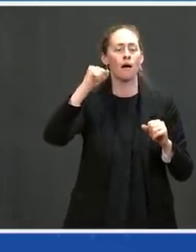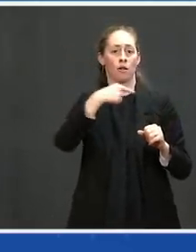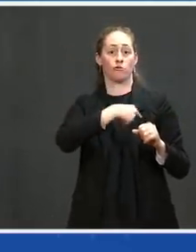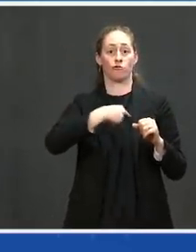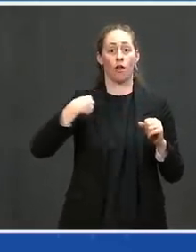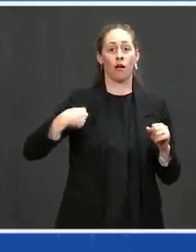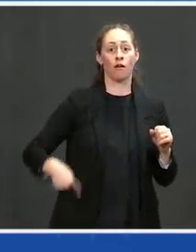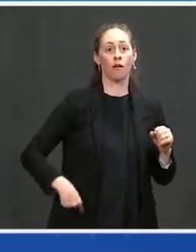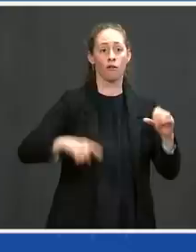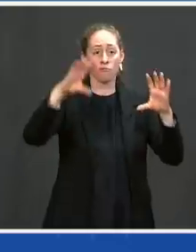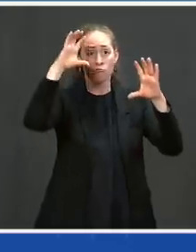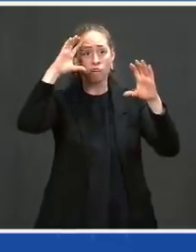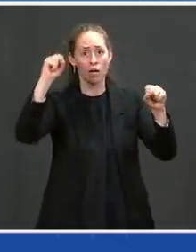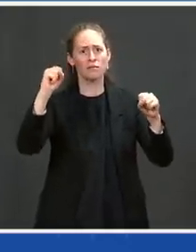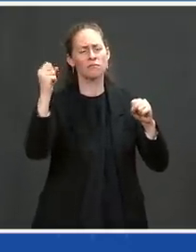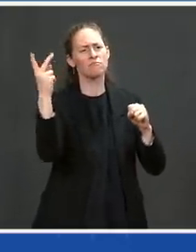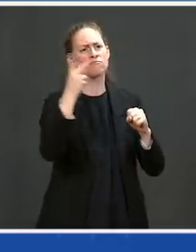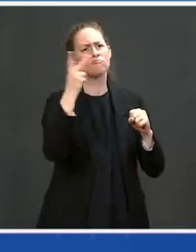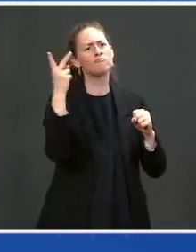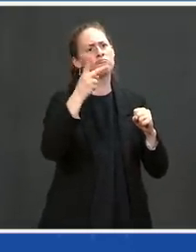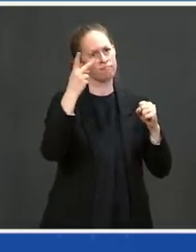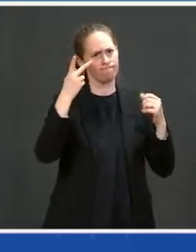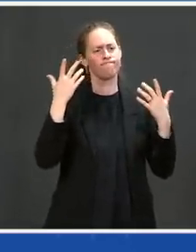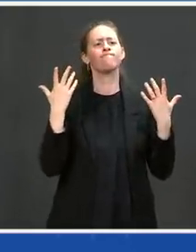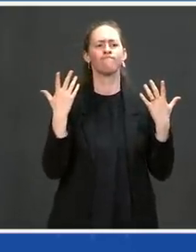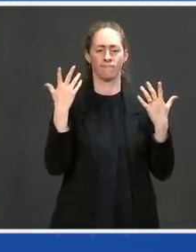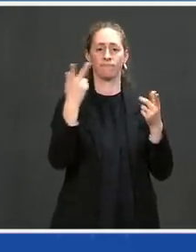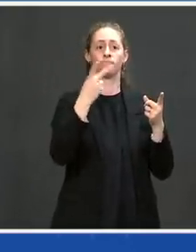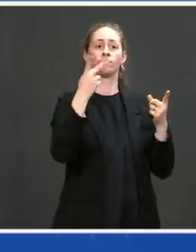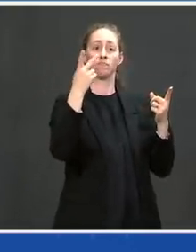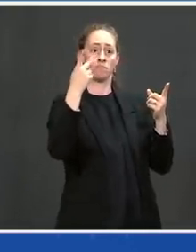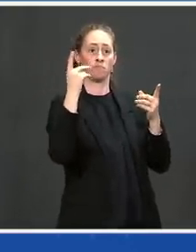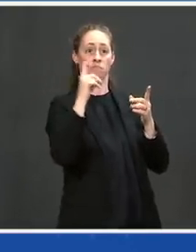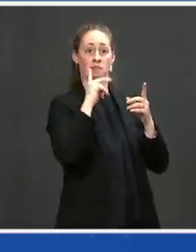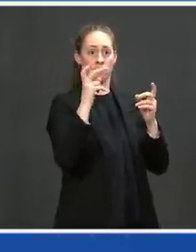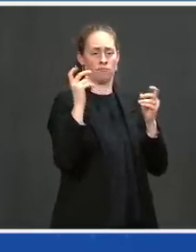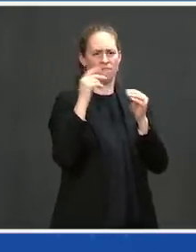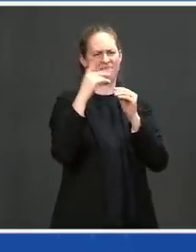decided we should get to know one another since it was inappropriate for the President of the United States